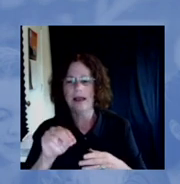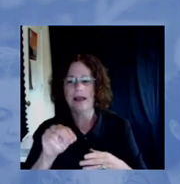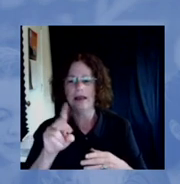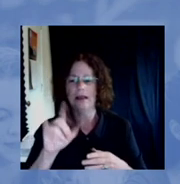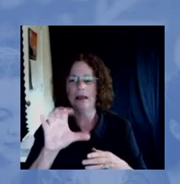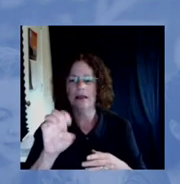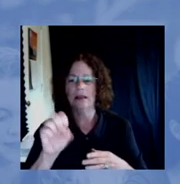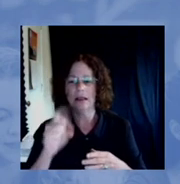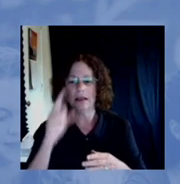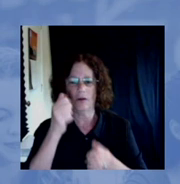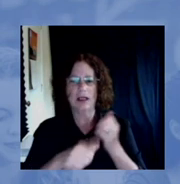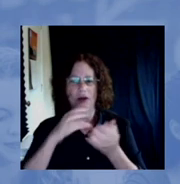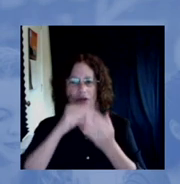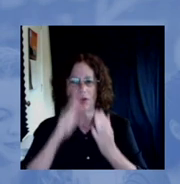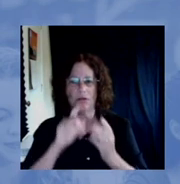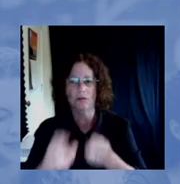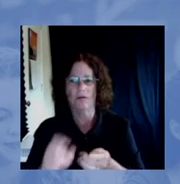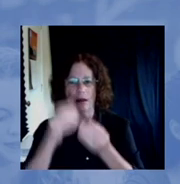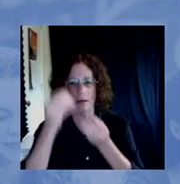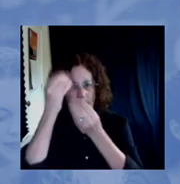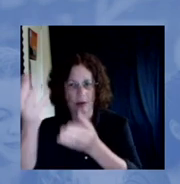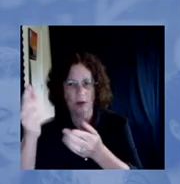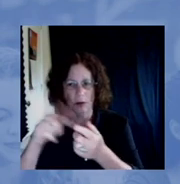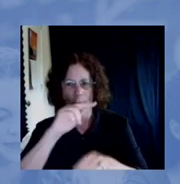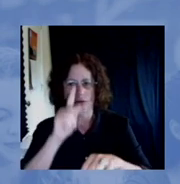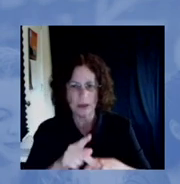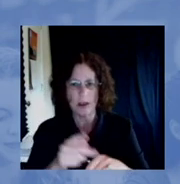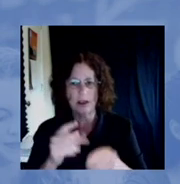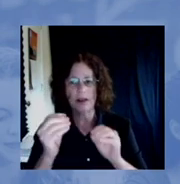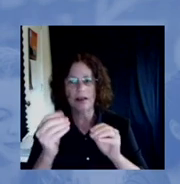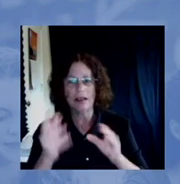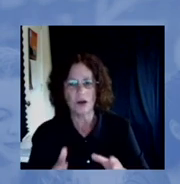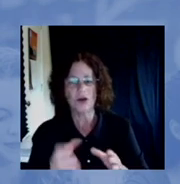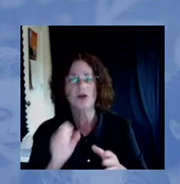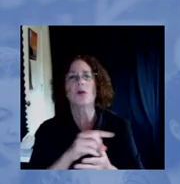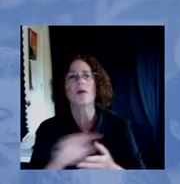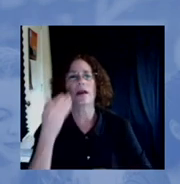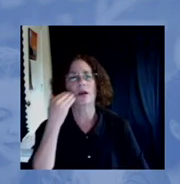PROVIDING THAT INFORMATION TO OUR PRINCIPALS, OUR TEACHERS, SO THEY KNEW WHO WAS AT GREATEST